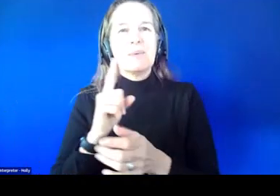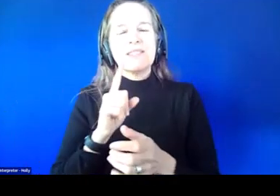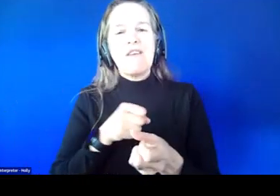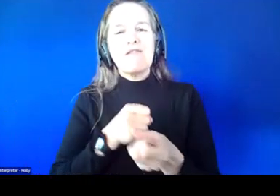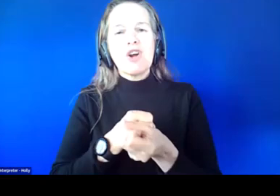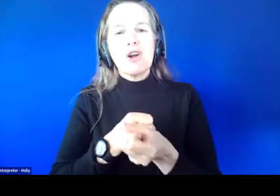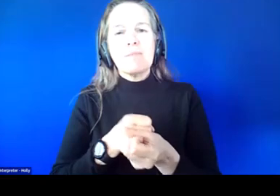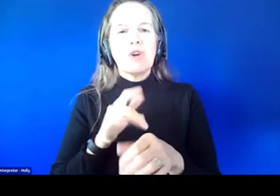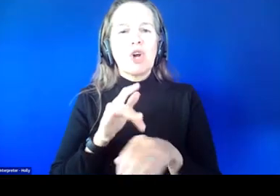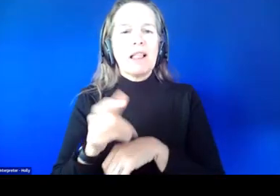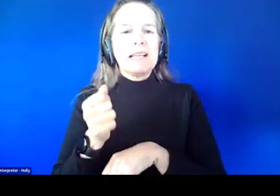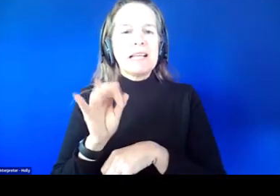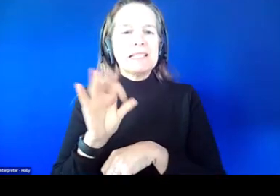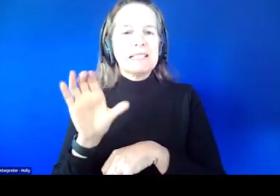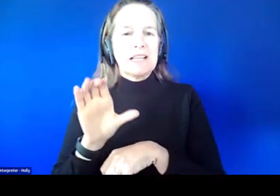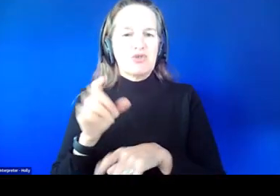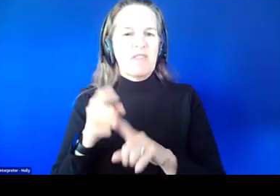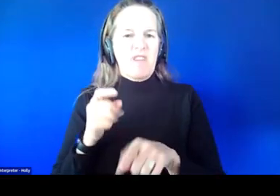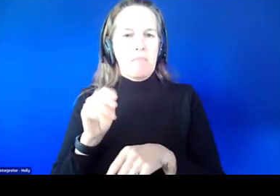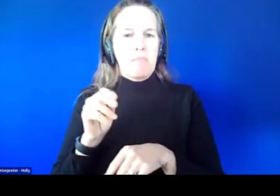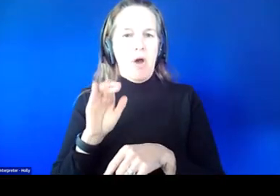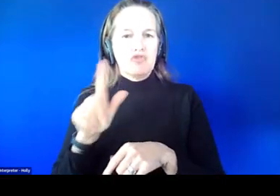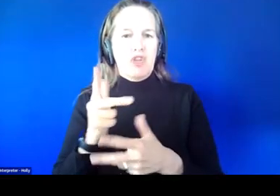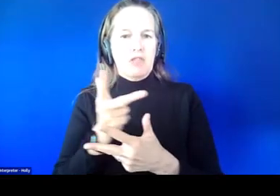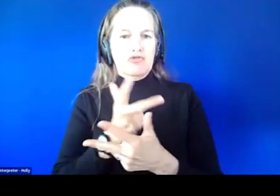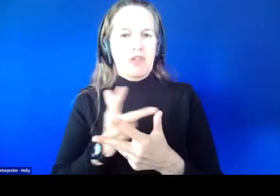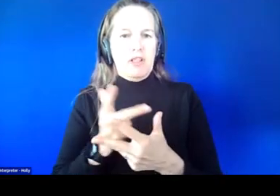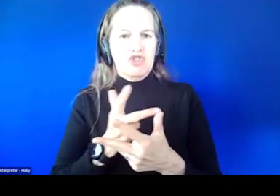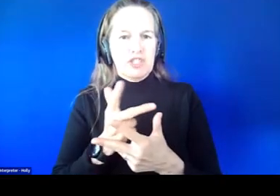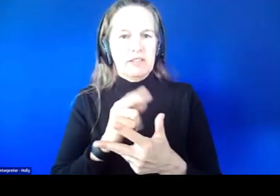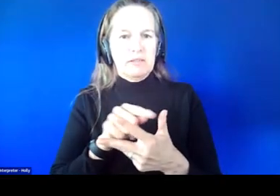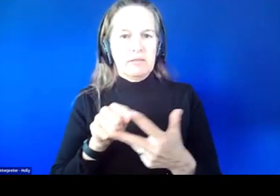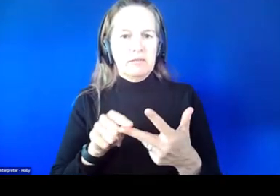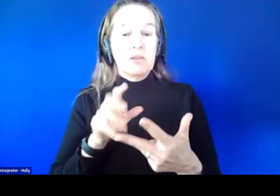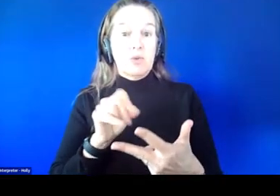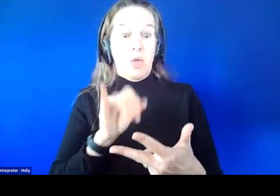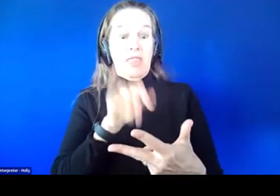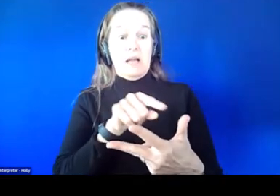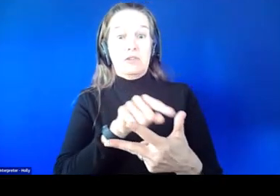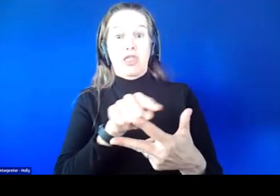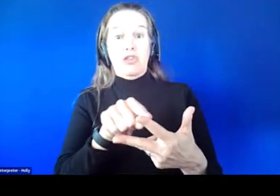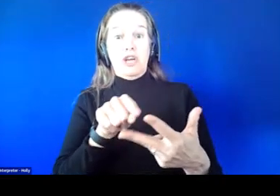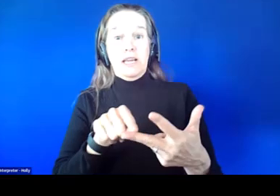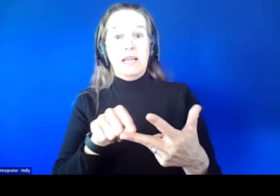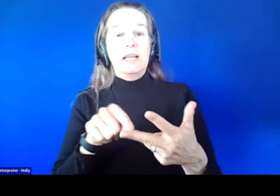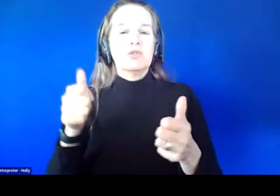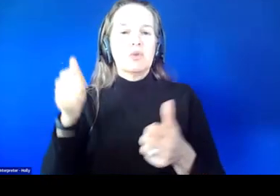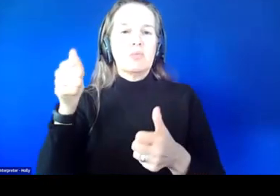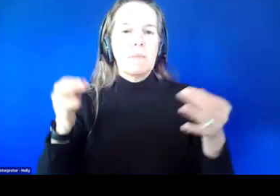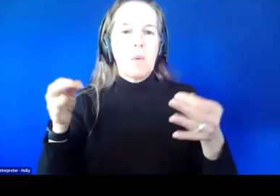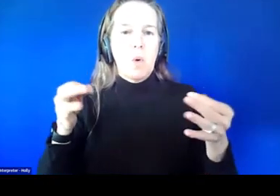century with the martial trilogy um which was a set of three supreme court decisions um so